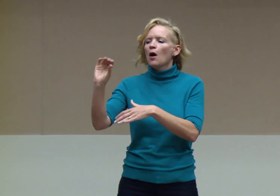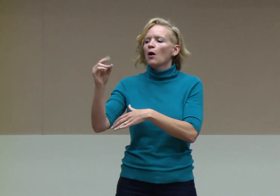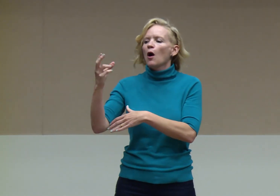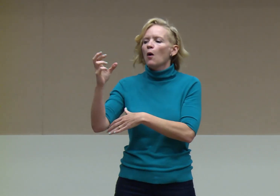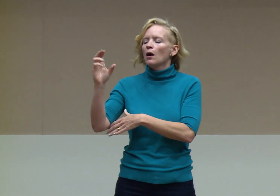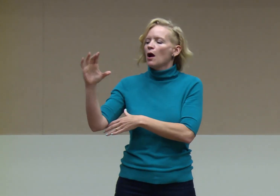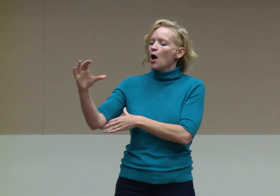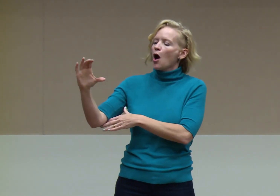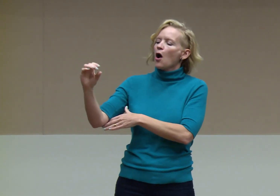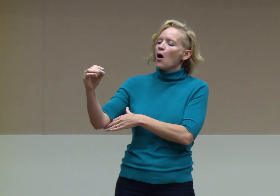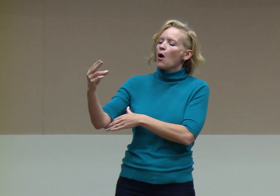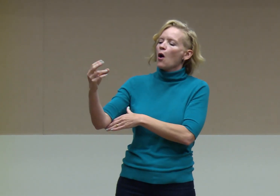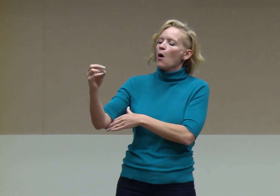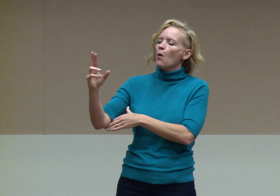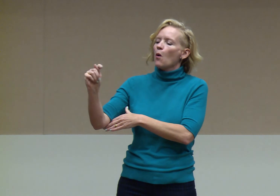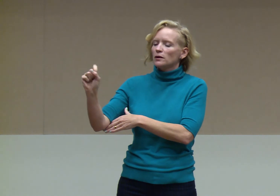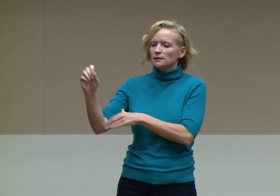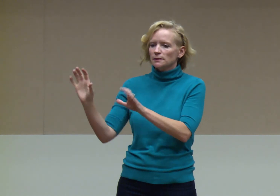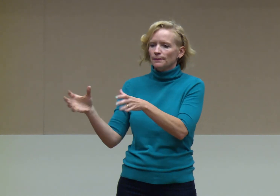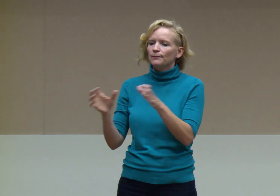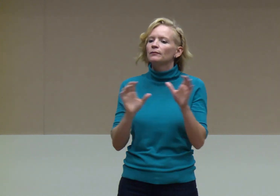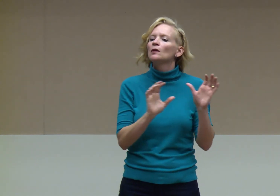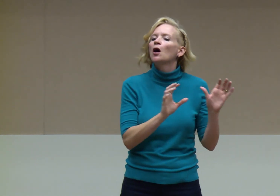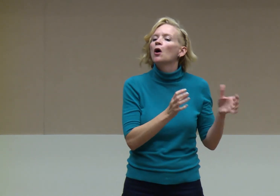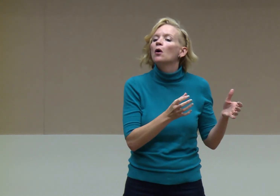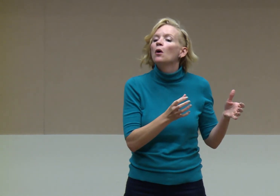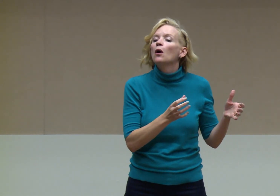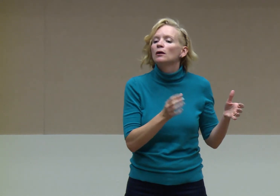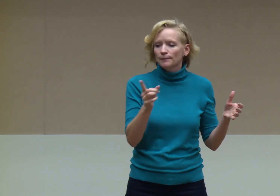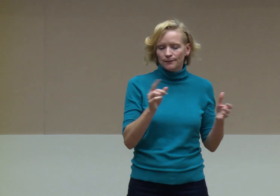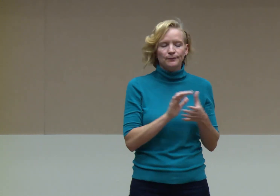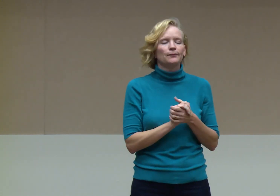It's interesting. I think there are two cohorts.